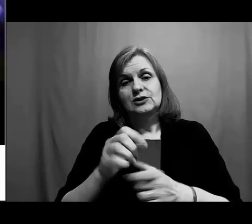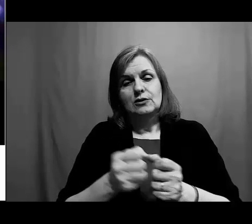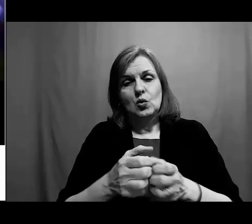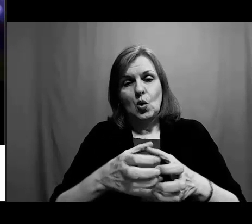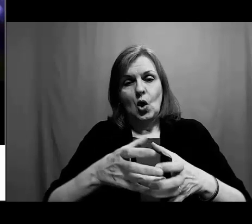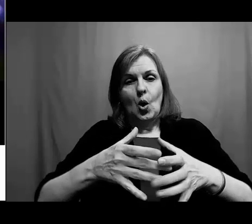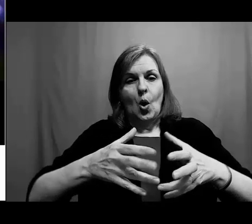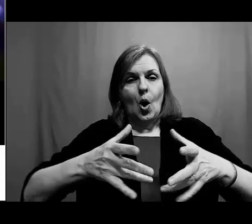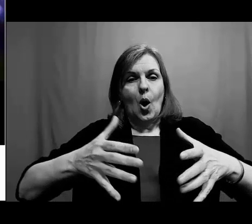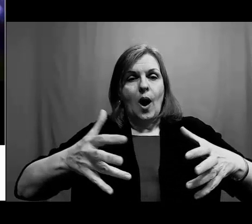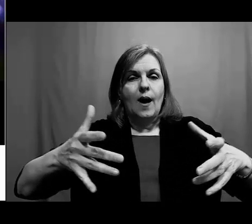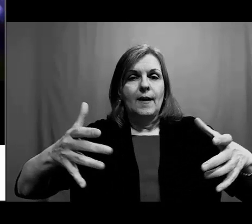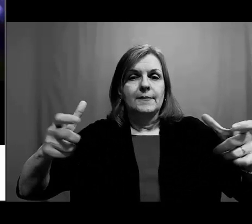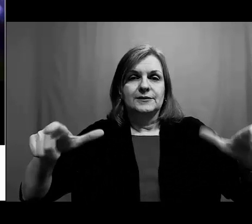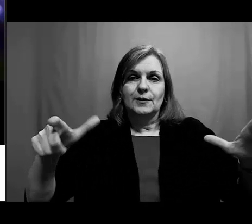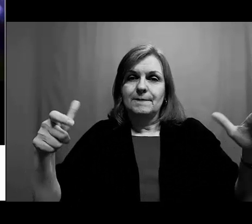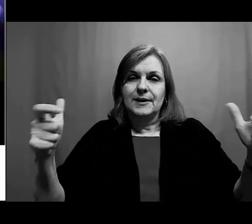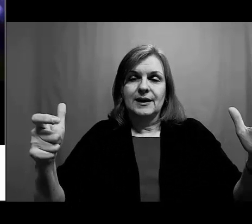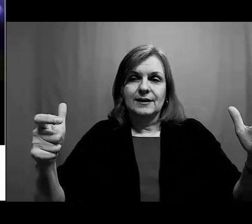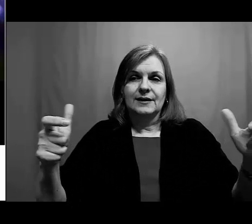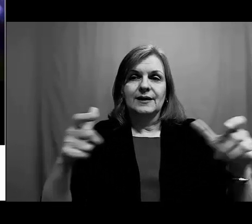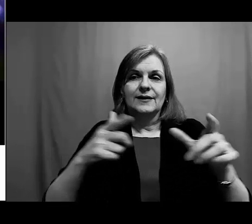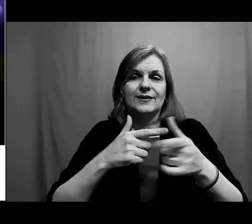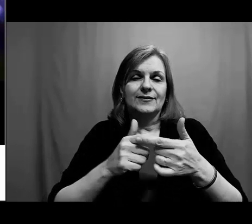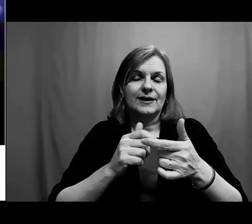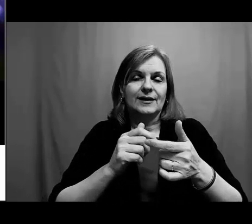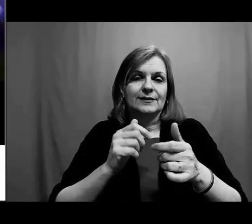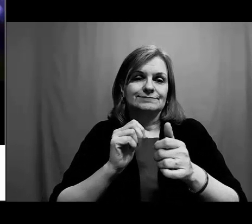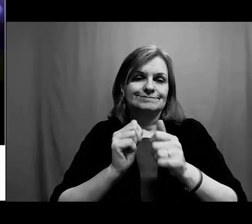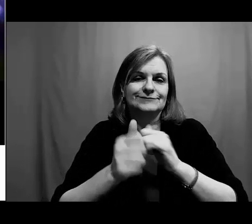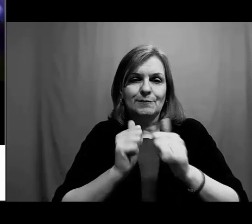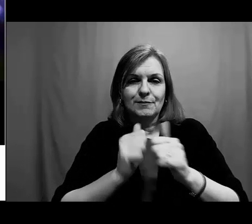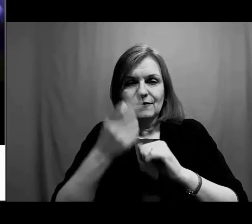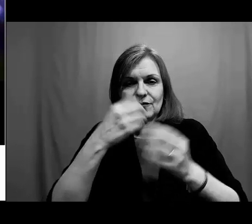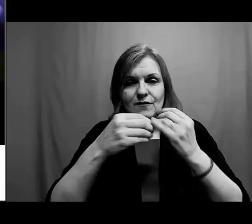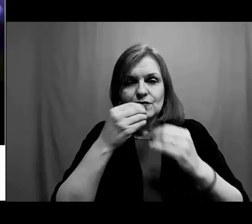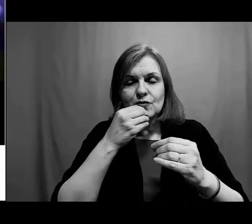grow so large - population grow so large - that they outcompete one another, the algae die